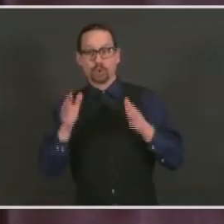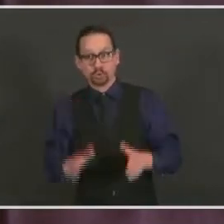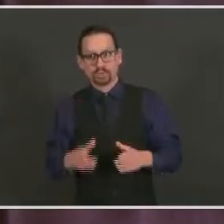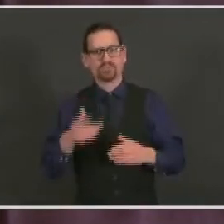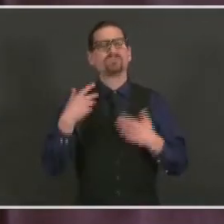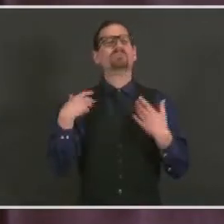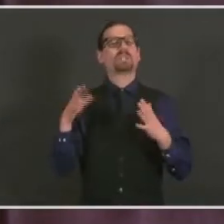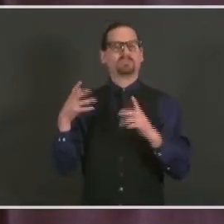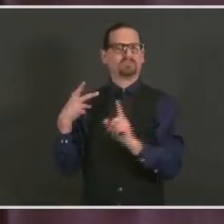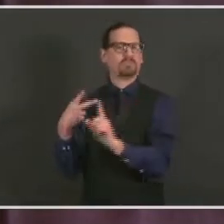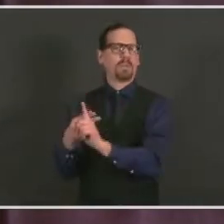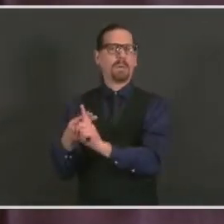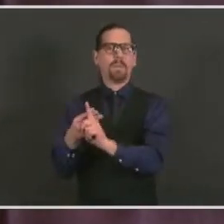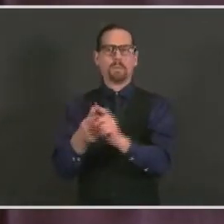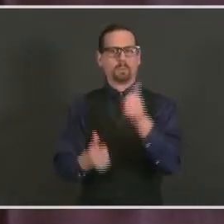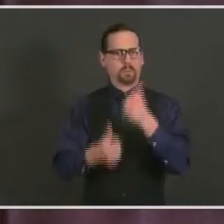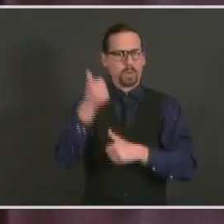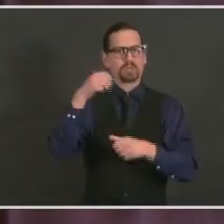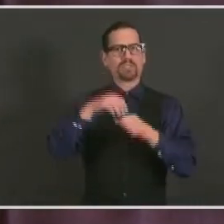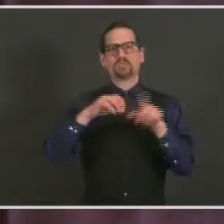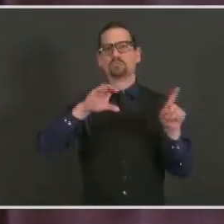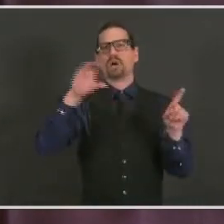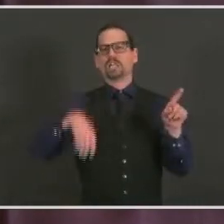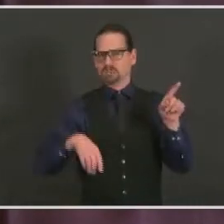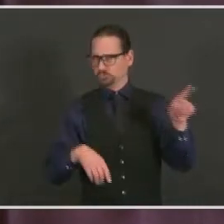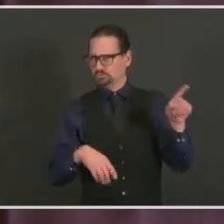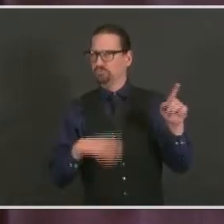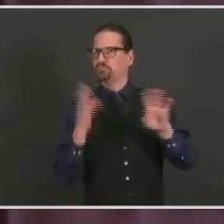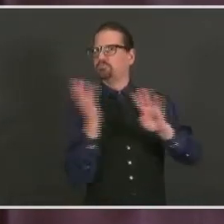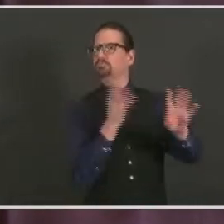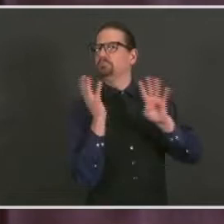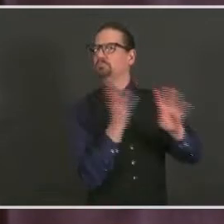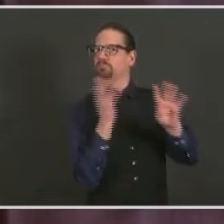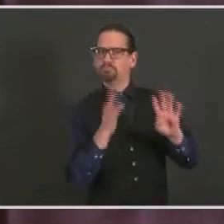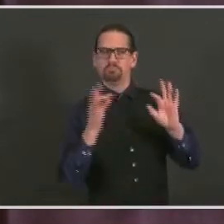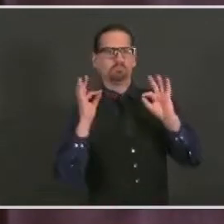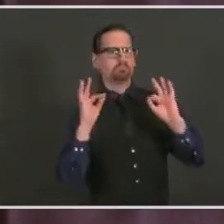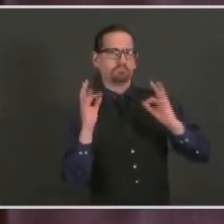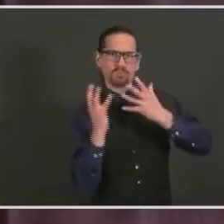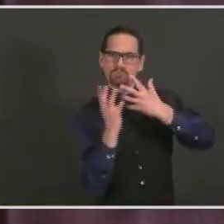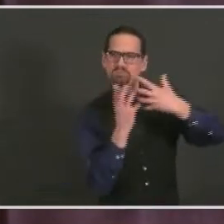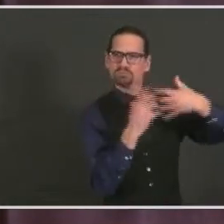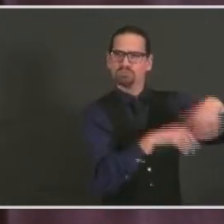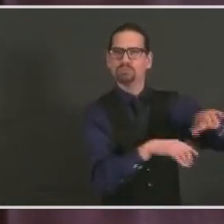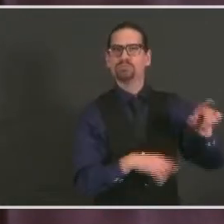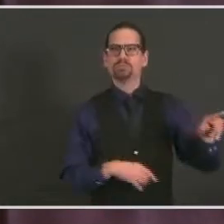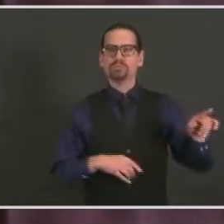AS WELL. THE LAST SEVERAL WEEKS HEALTH CARE PROVIDERS HAVE BEEN GETTING BASS AND THAT VACCINATED AT SAUCON